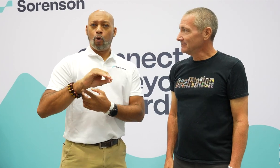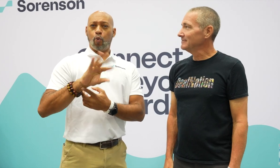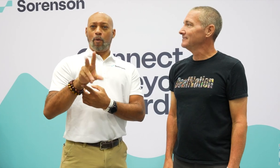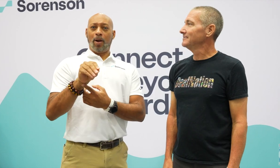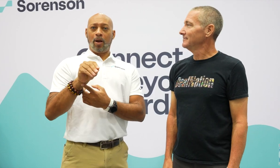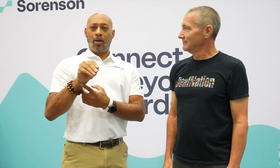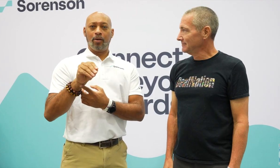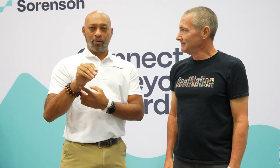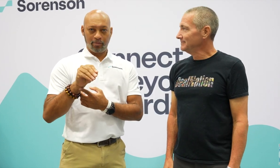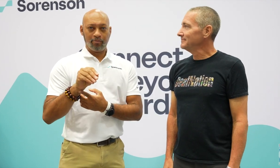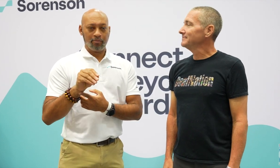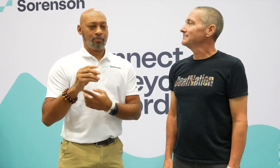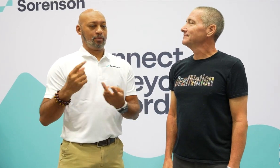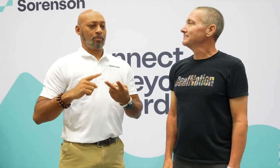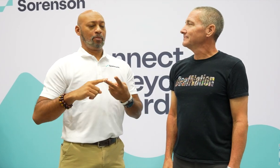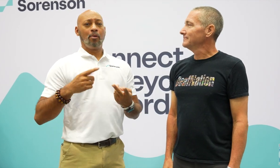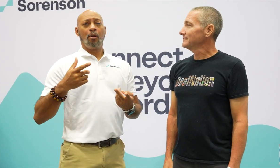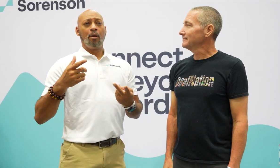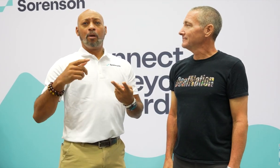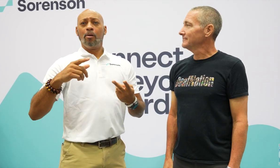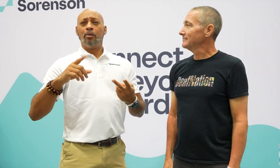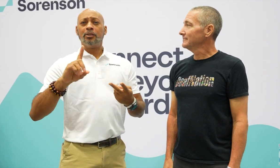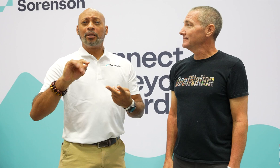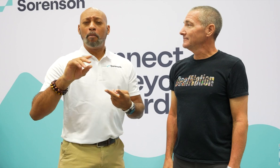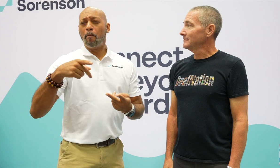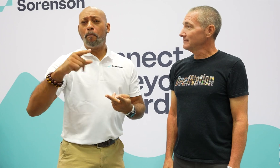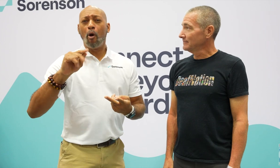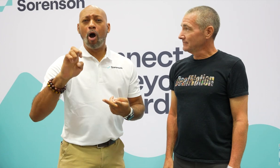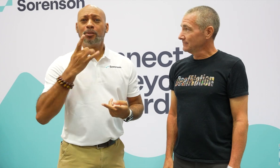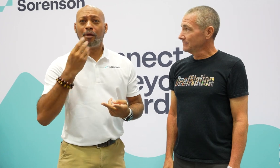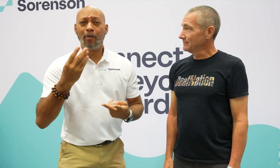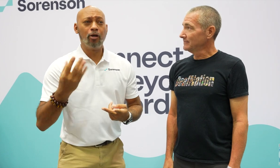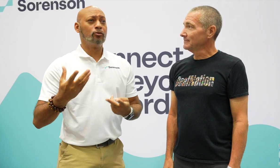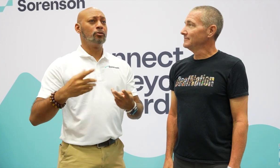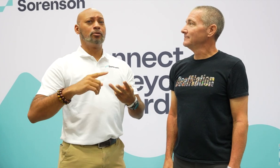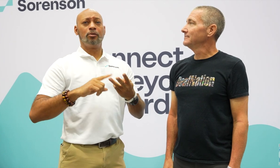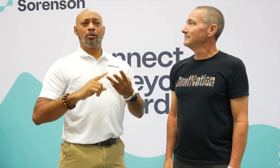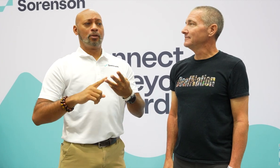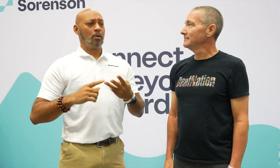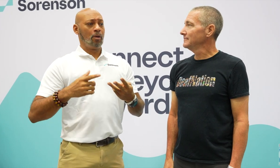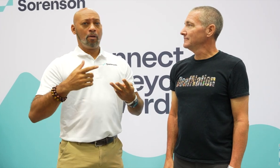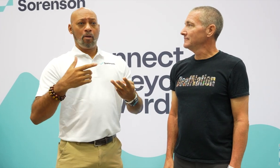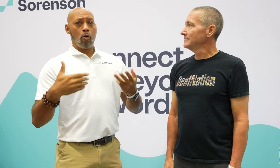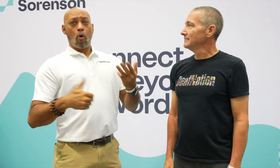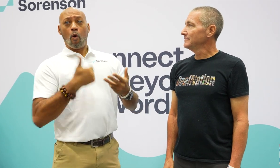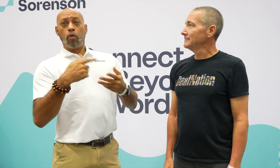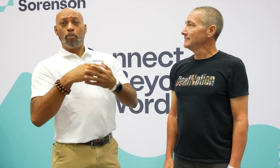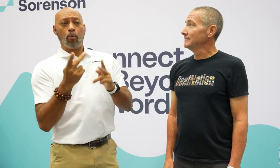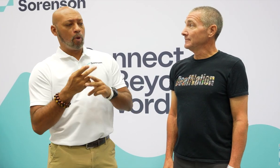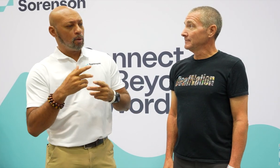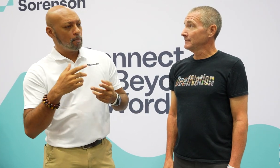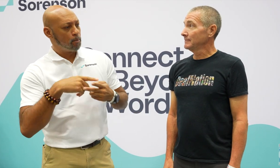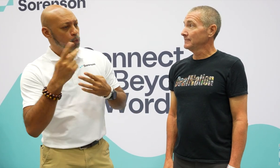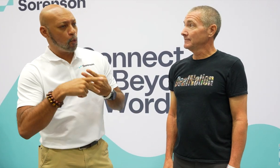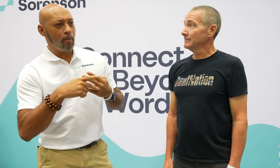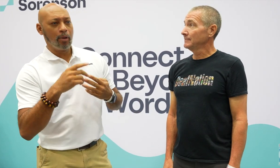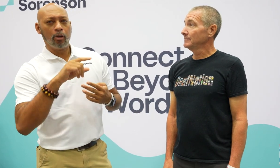which is the device light. We have another new program